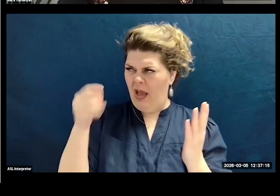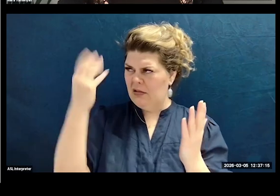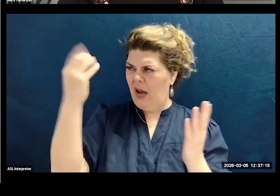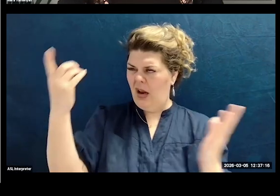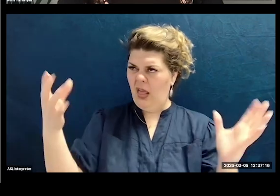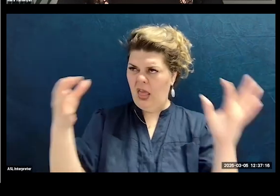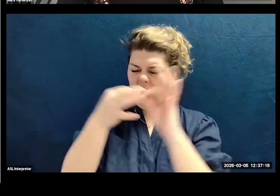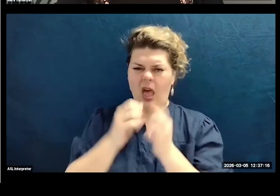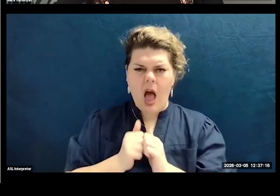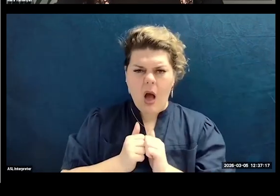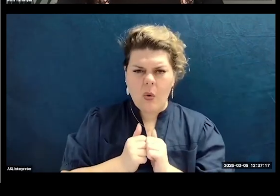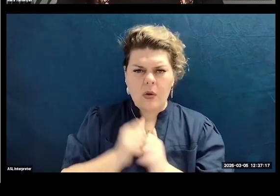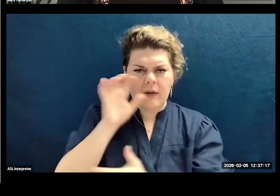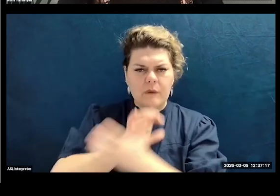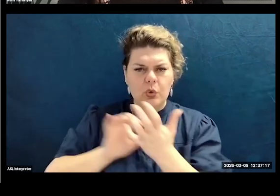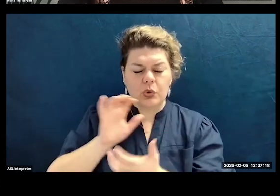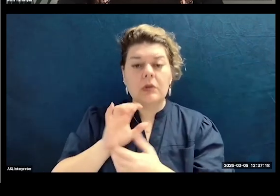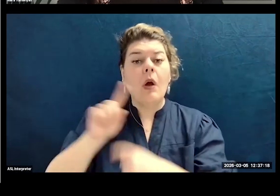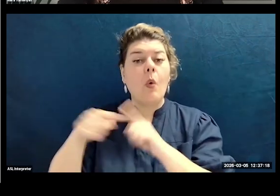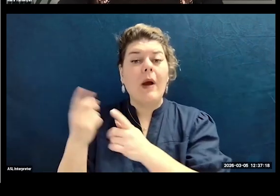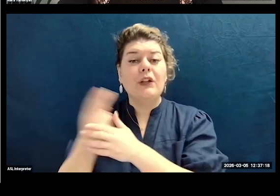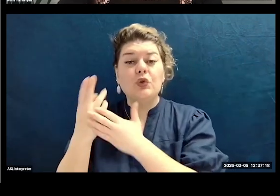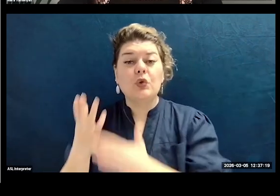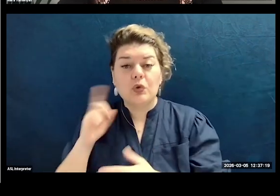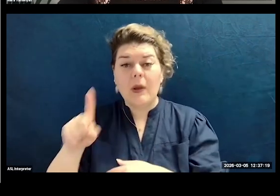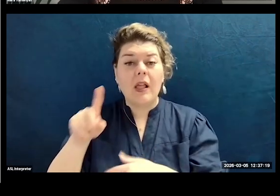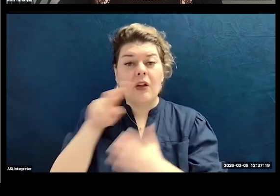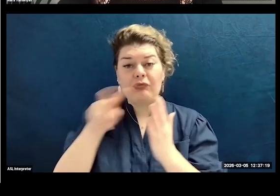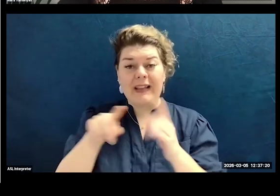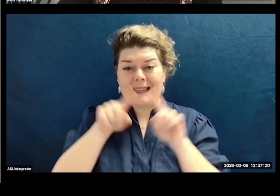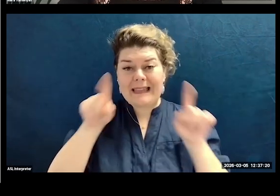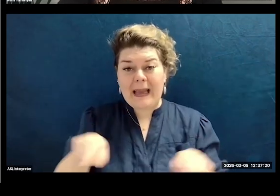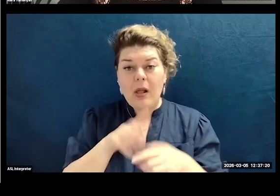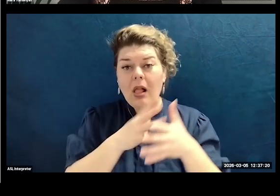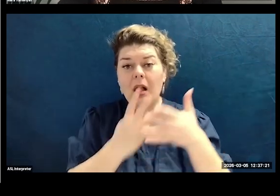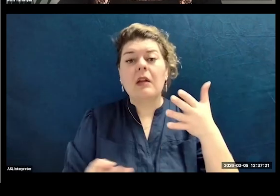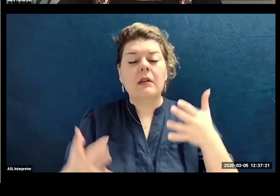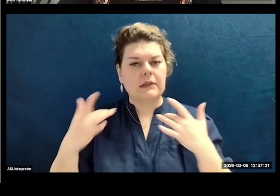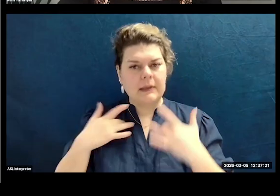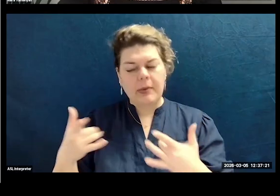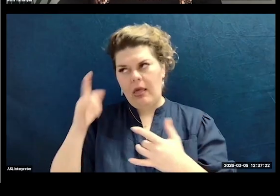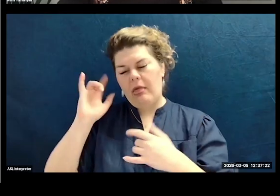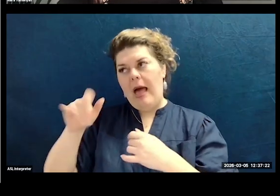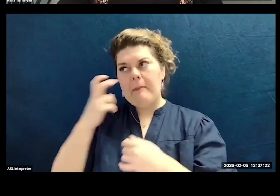As users read the table, they usually form a mental map of its structure,